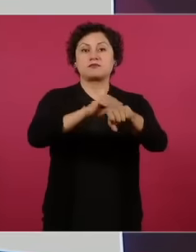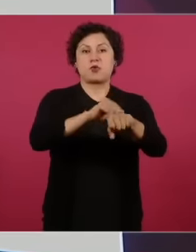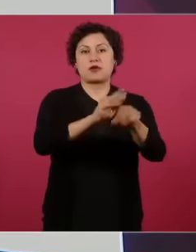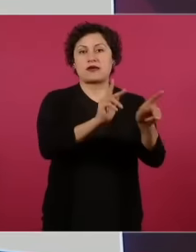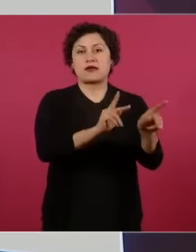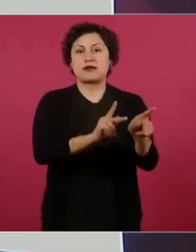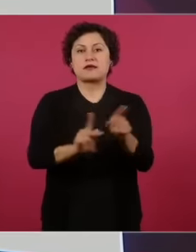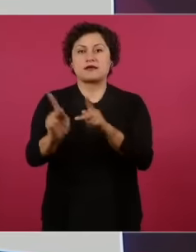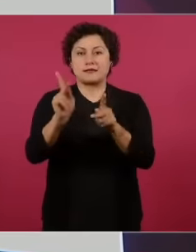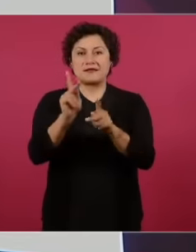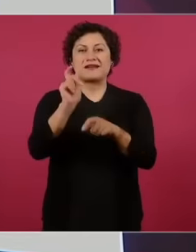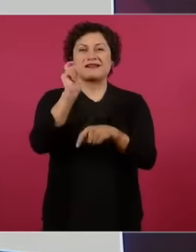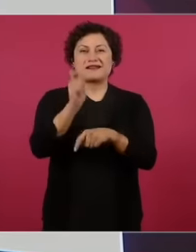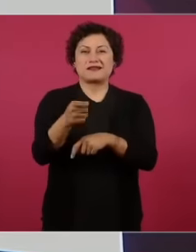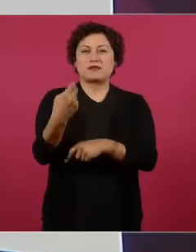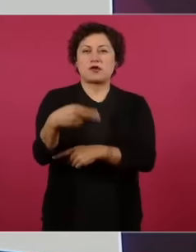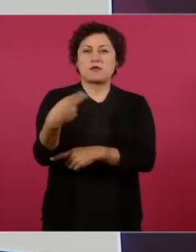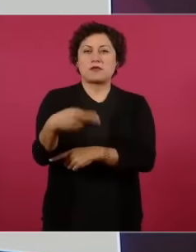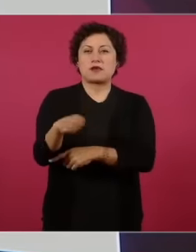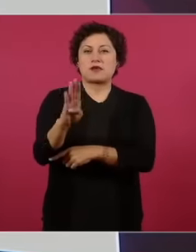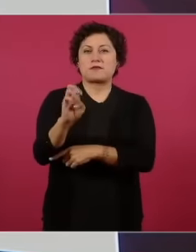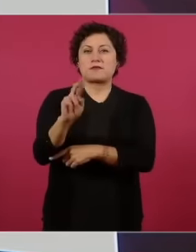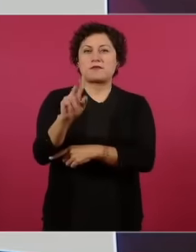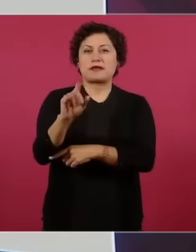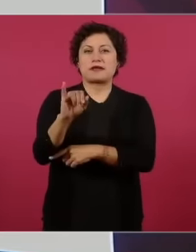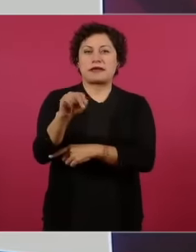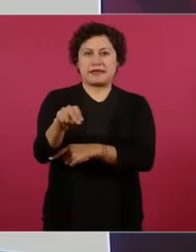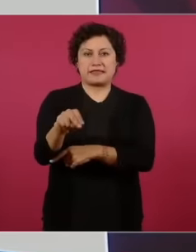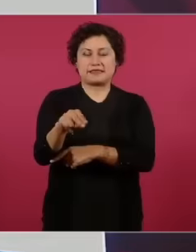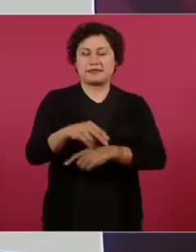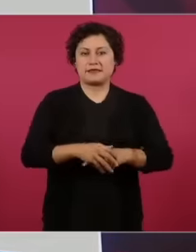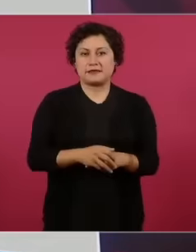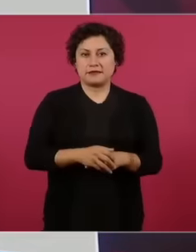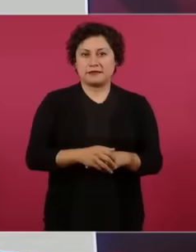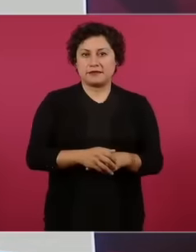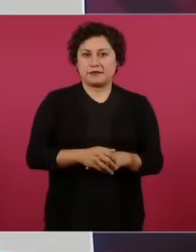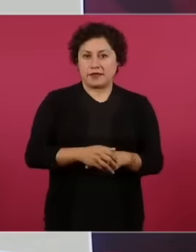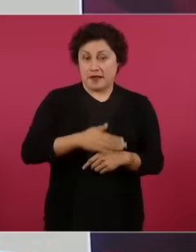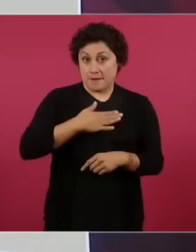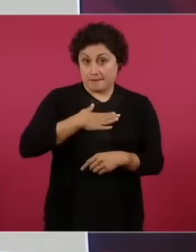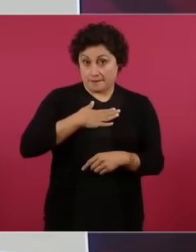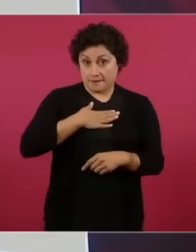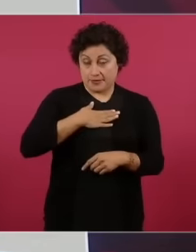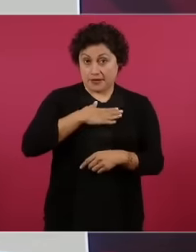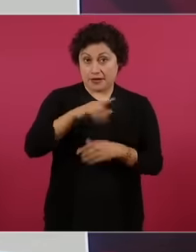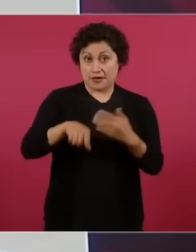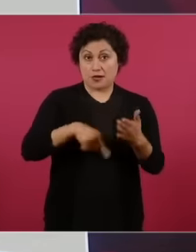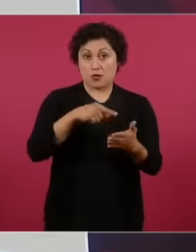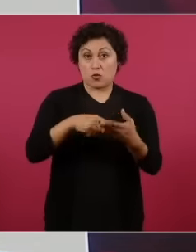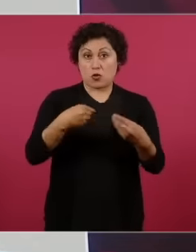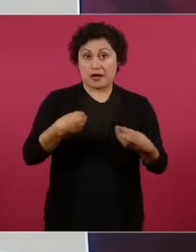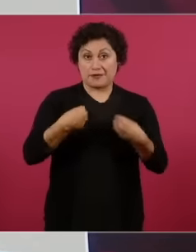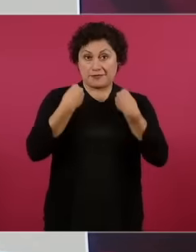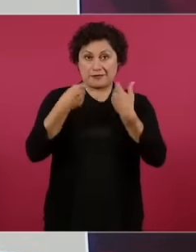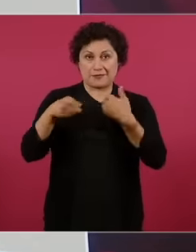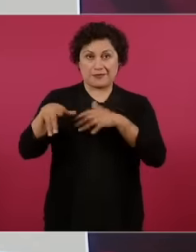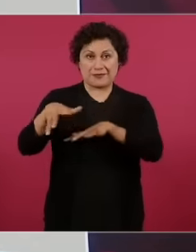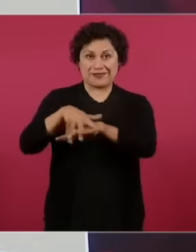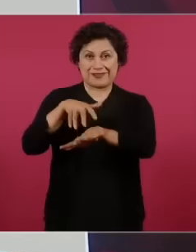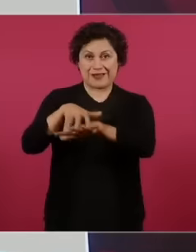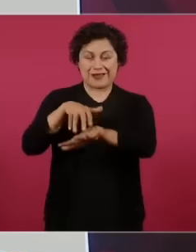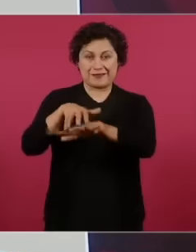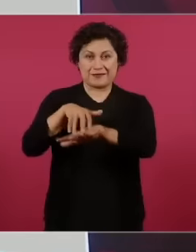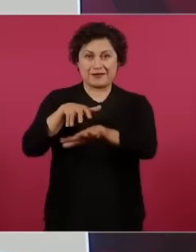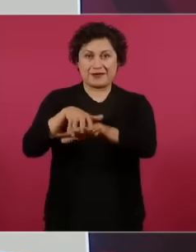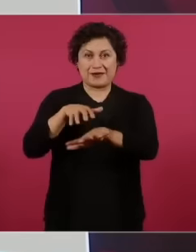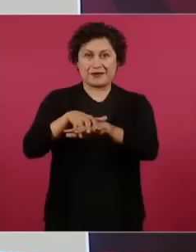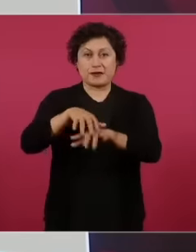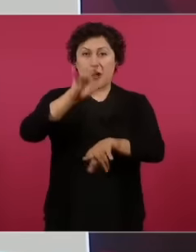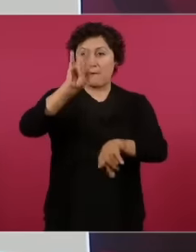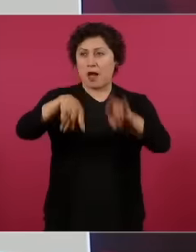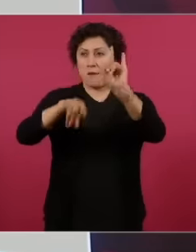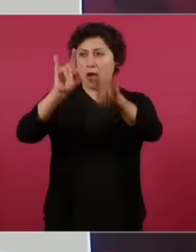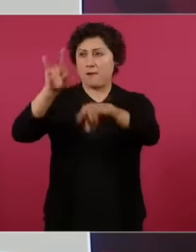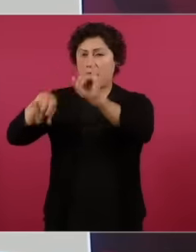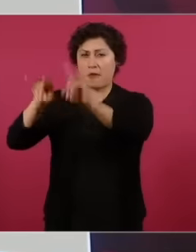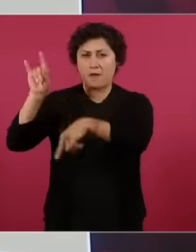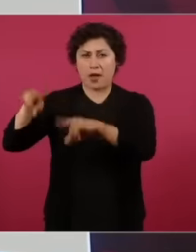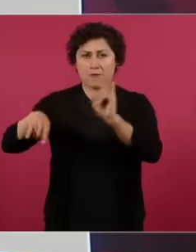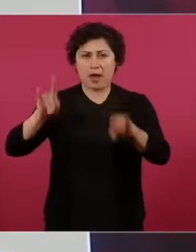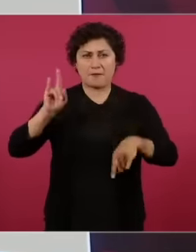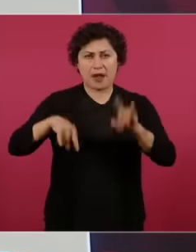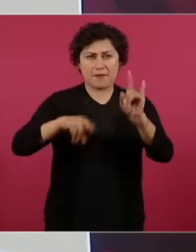upholstering my entire neighborhood there in Talpa with pamphlets they created something they called